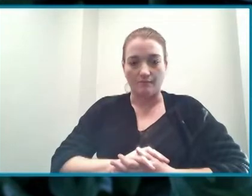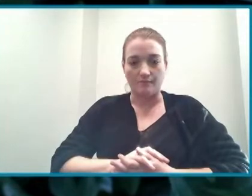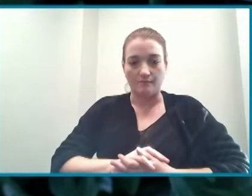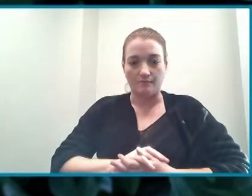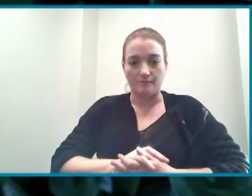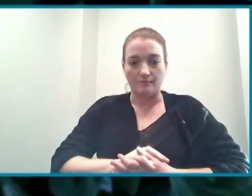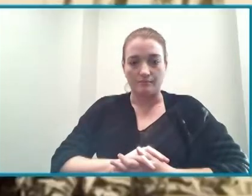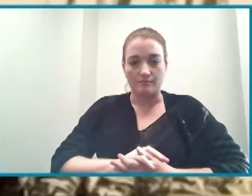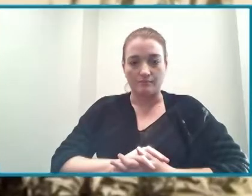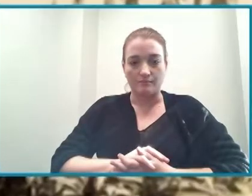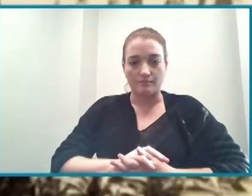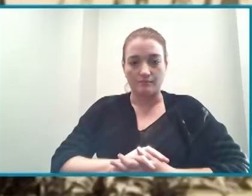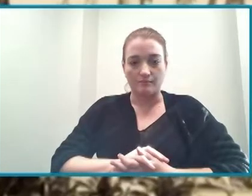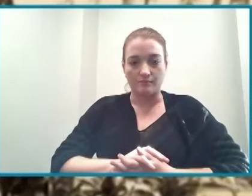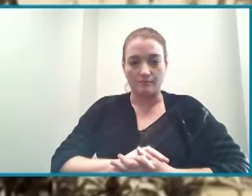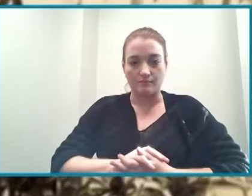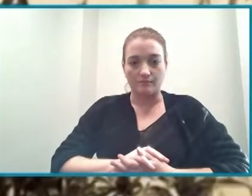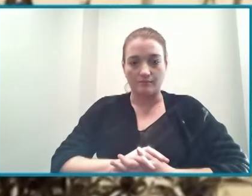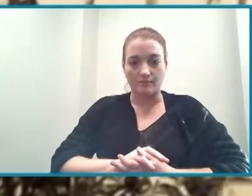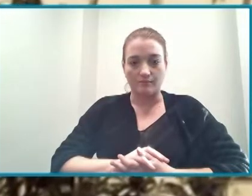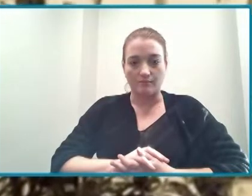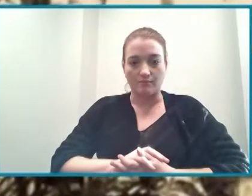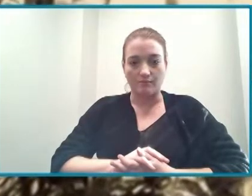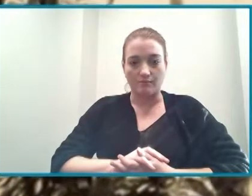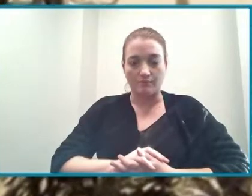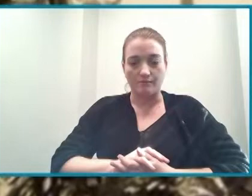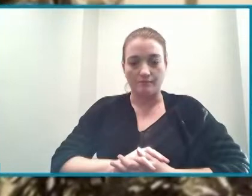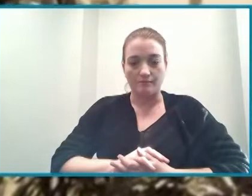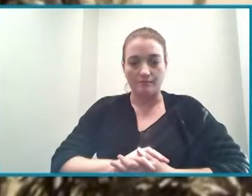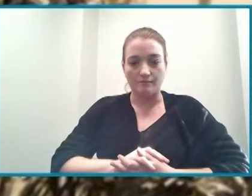this so that they can identify, you know,